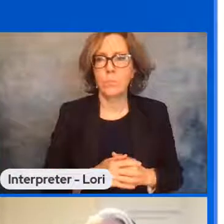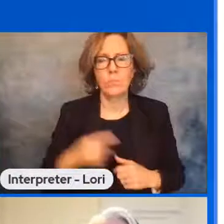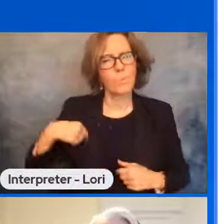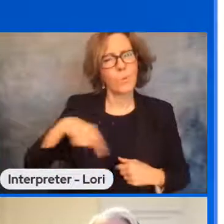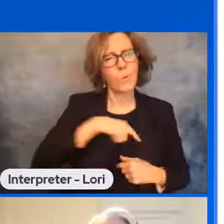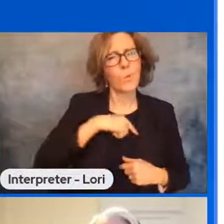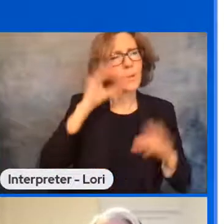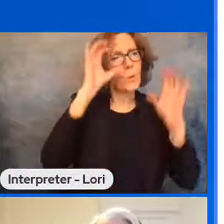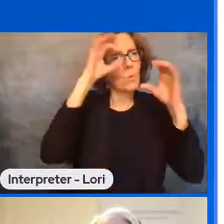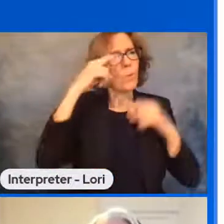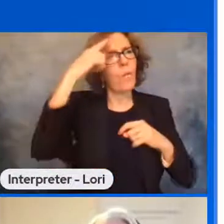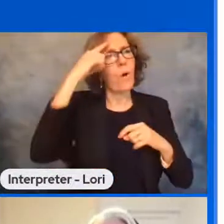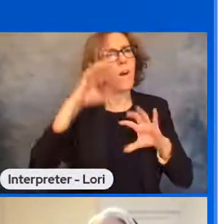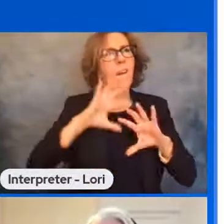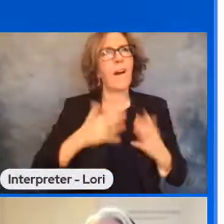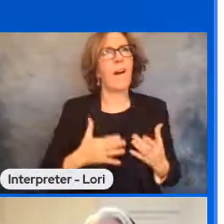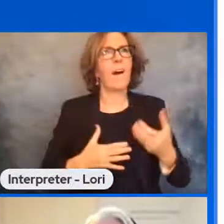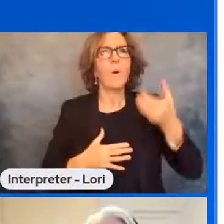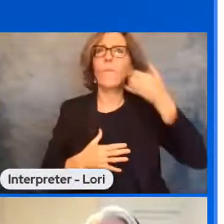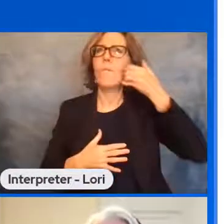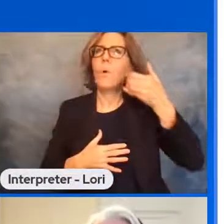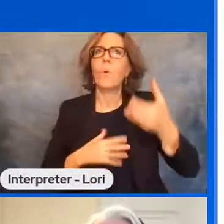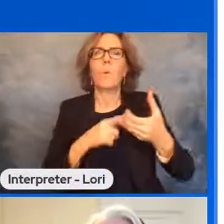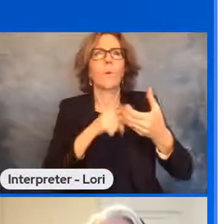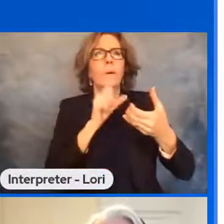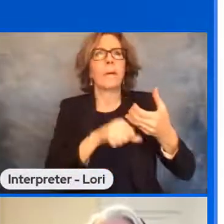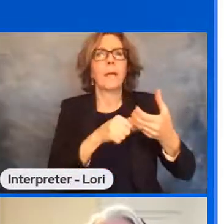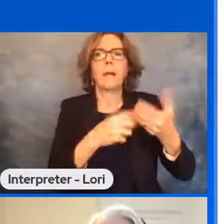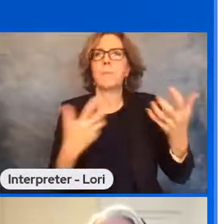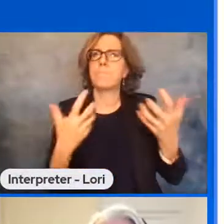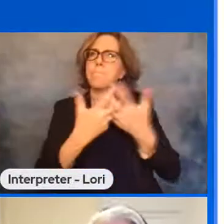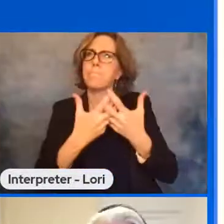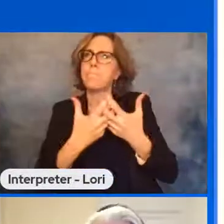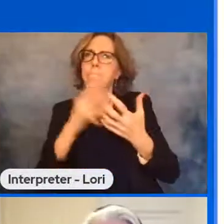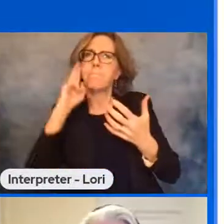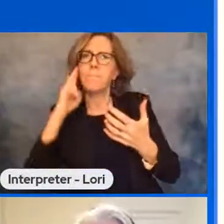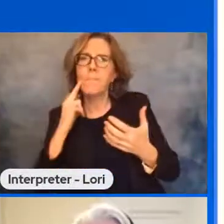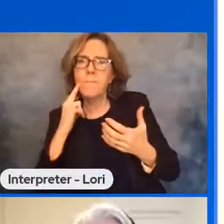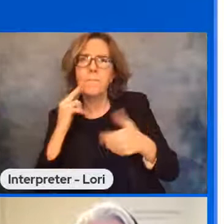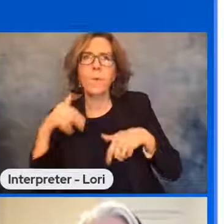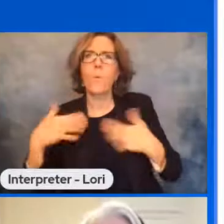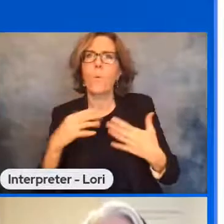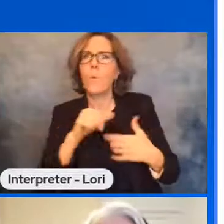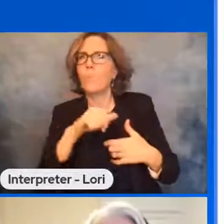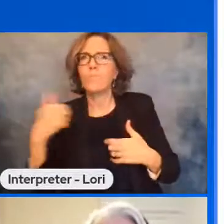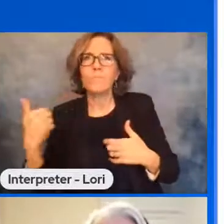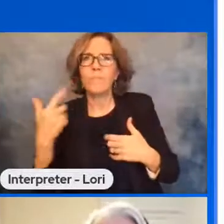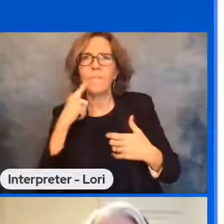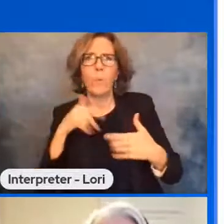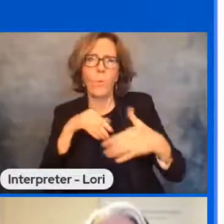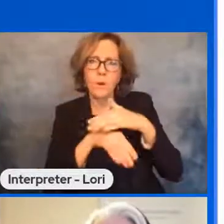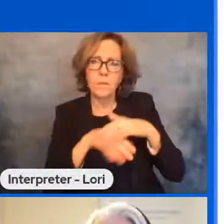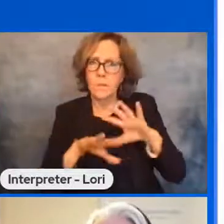that could be meaningful. And I want to show you this video. And this will be the last video that I share.